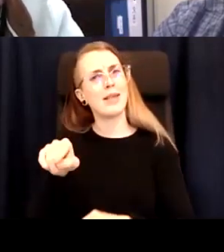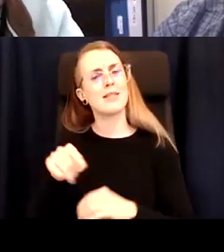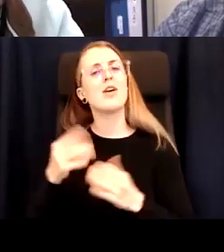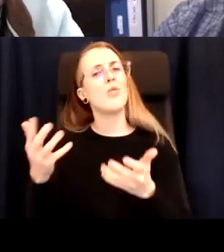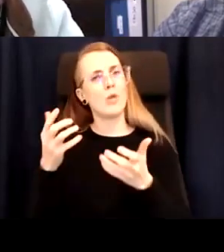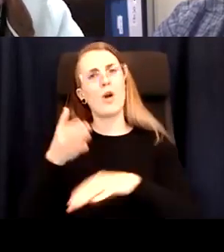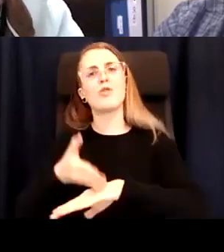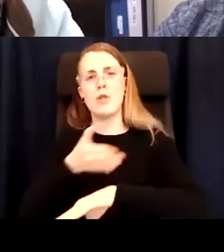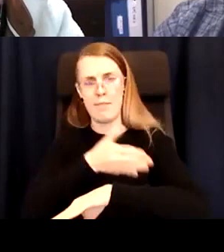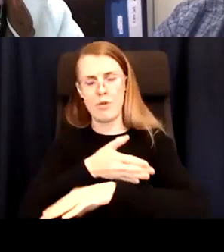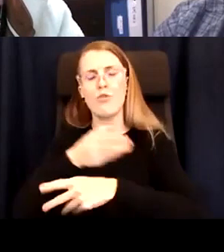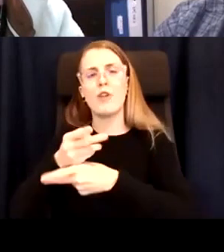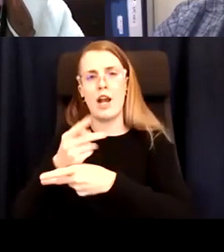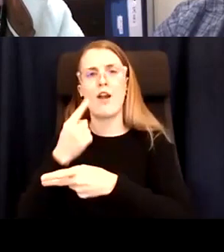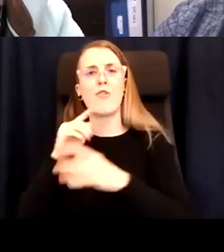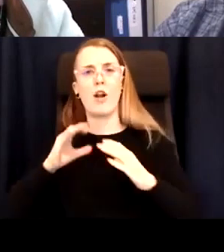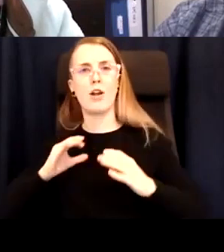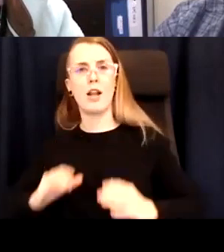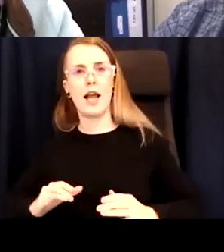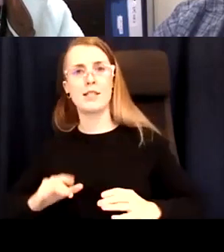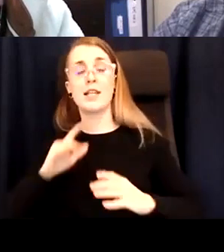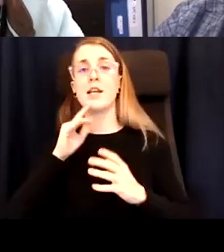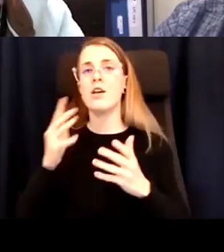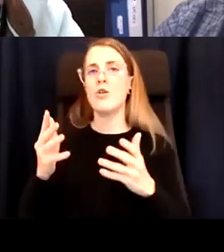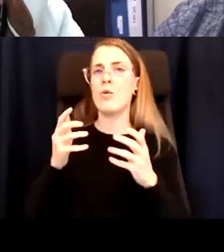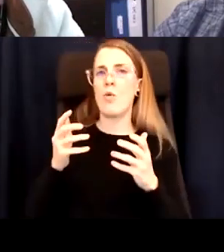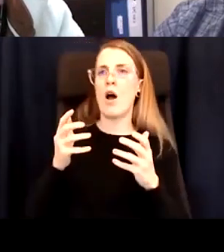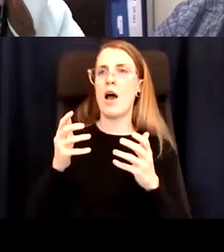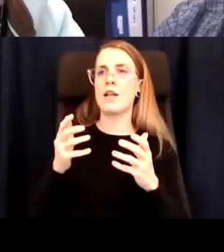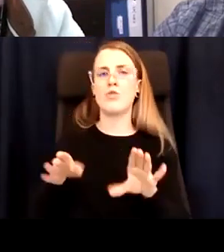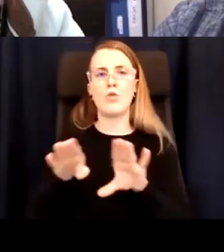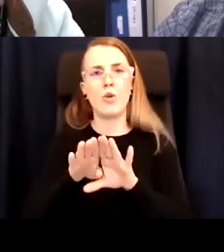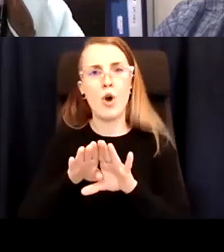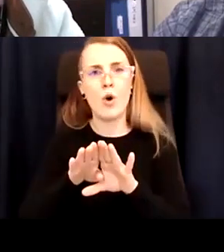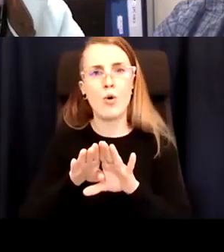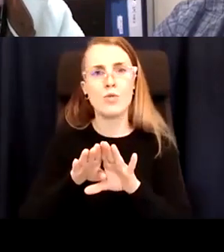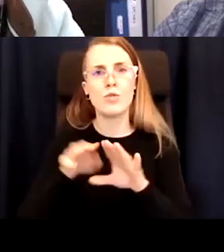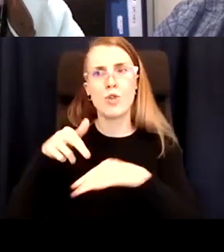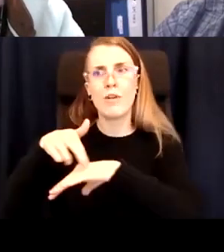want to close the loop on referrals, whether it's for physical health care, things like